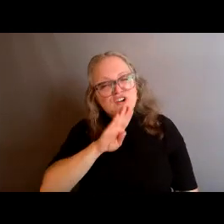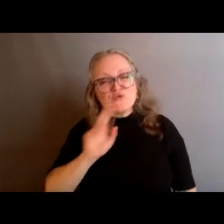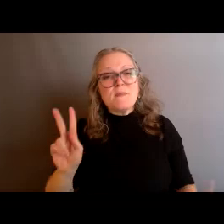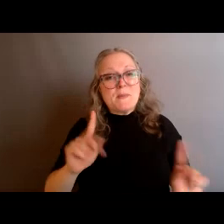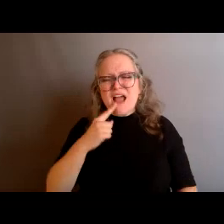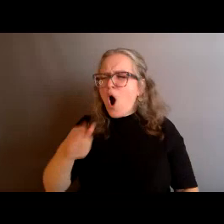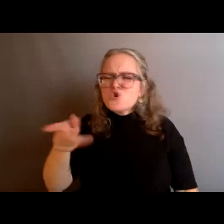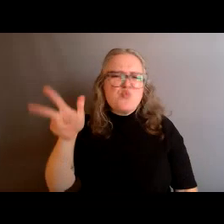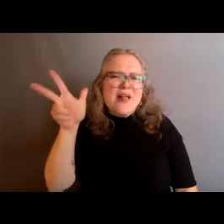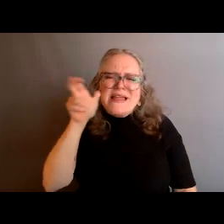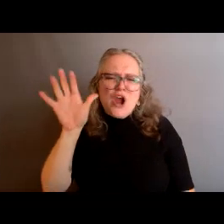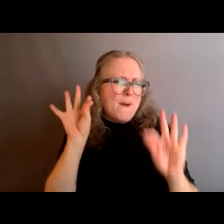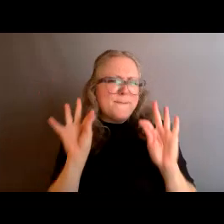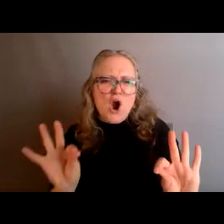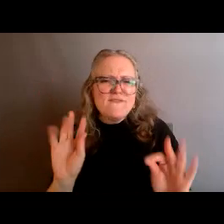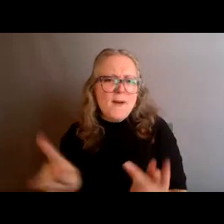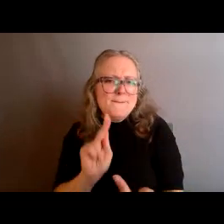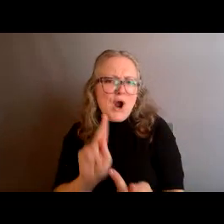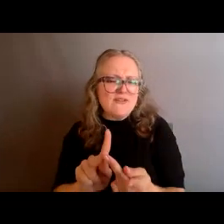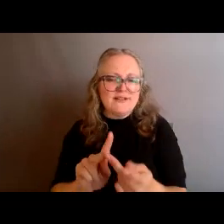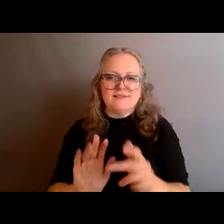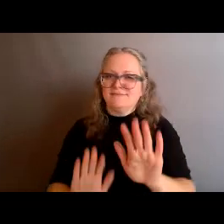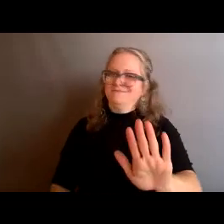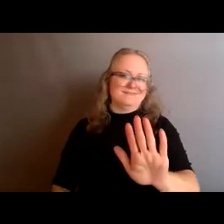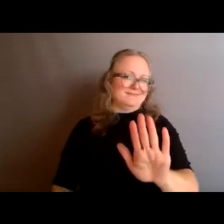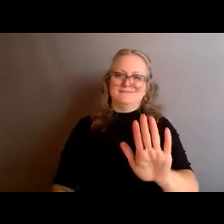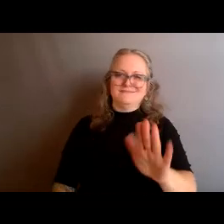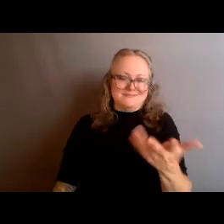We're very good about giving people realistic because that's what they need.